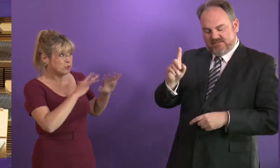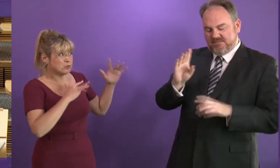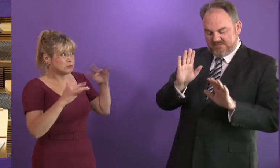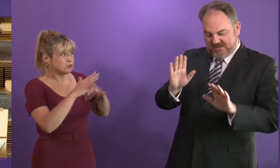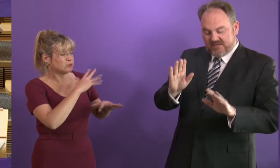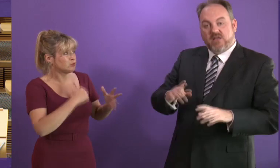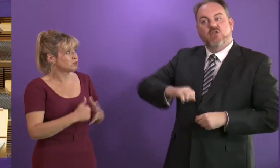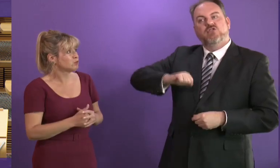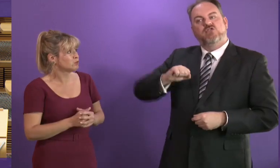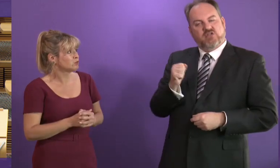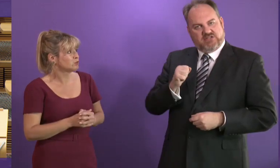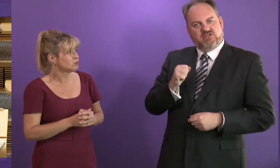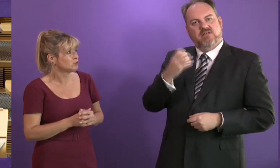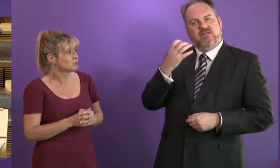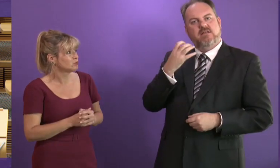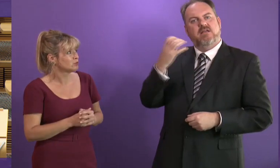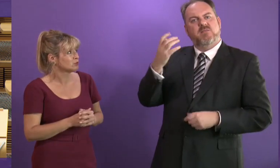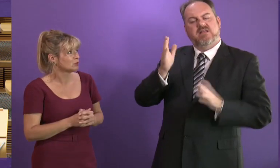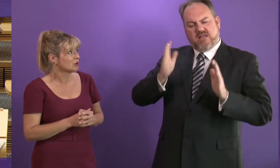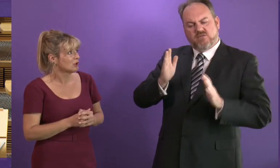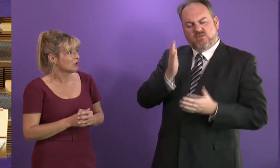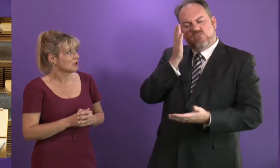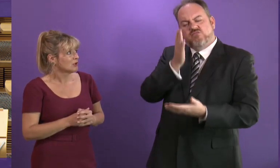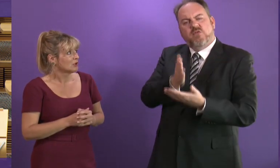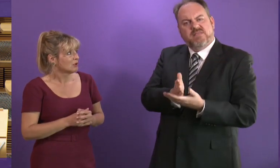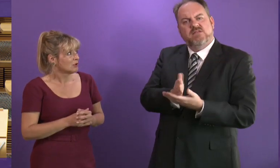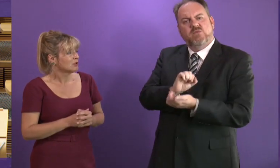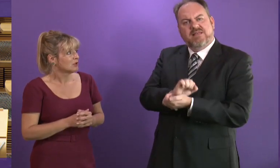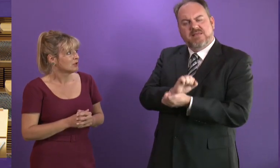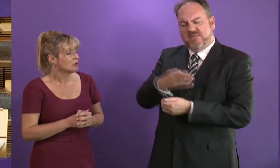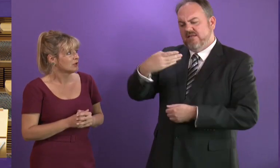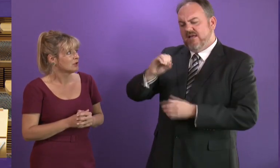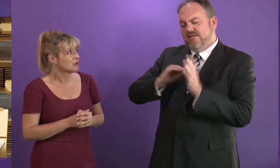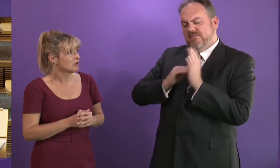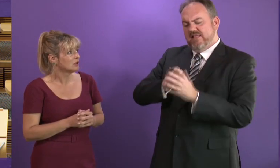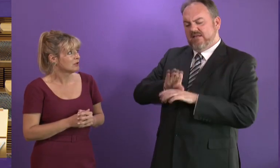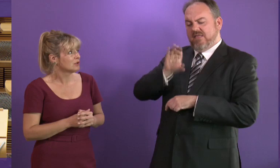in our universities. [Interruption.] The Presiding Officer: Order. Richard Leonard: